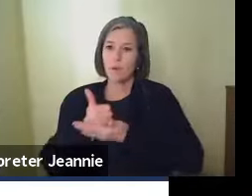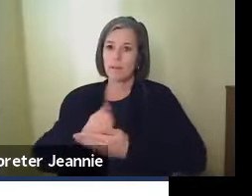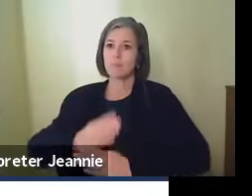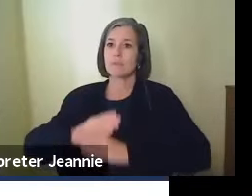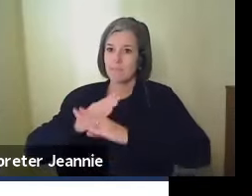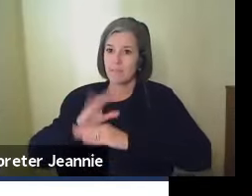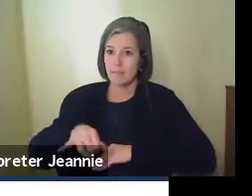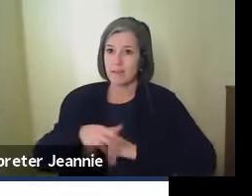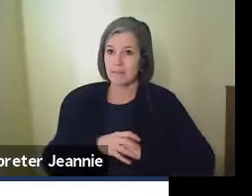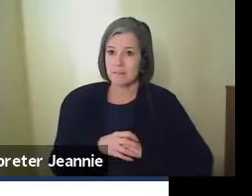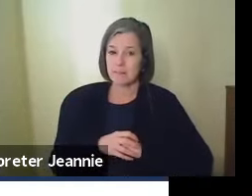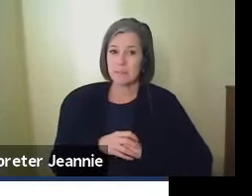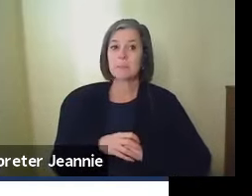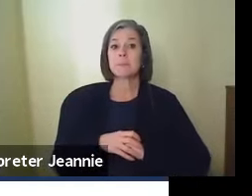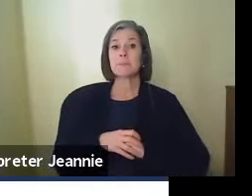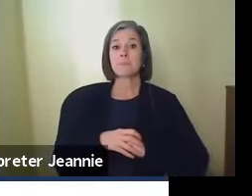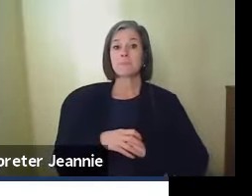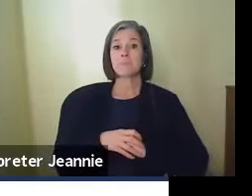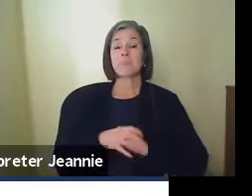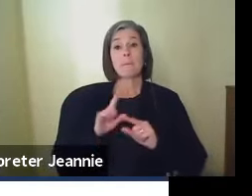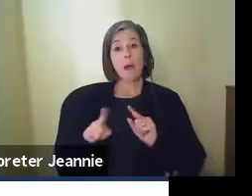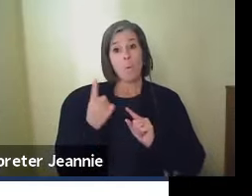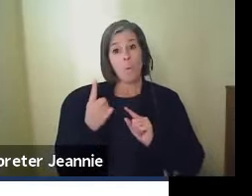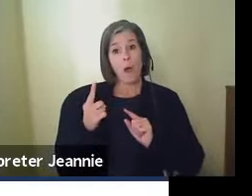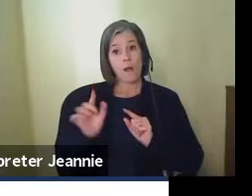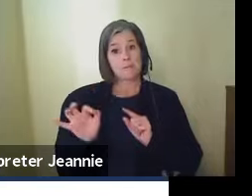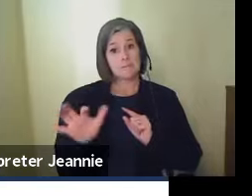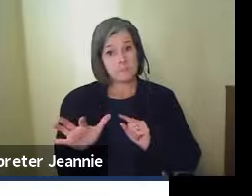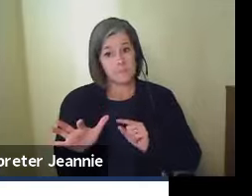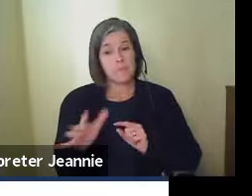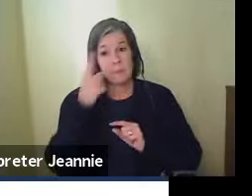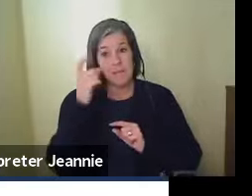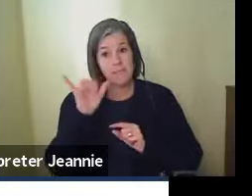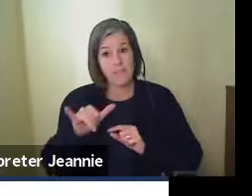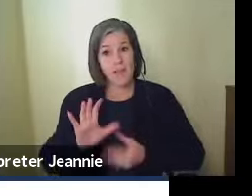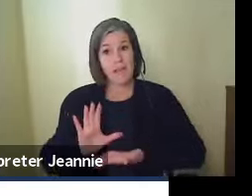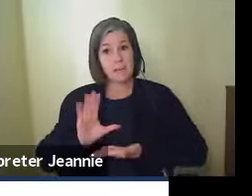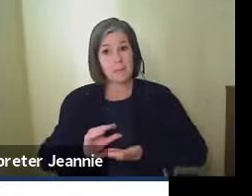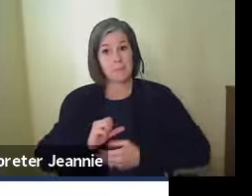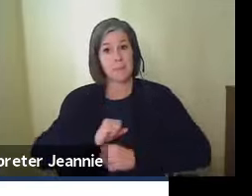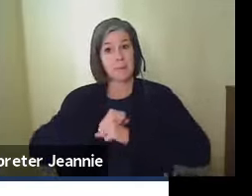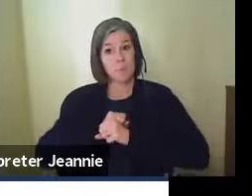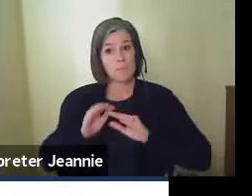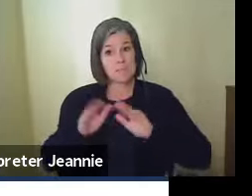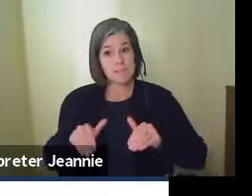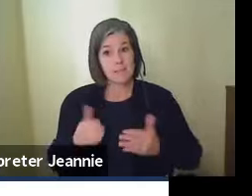The caveat here is that because of that immune system may be not being